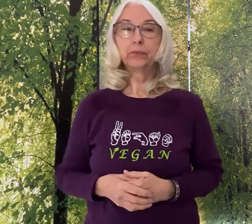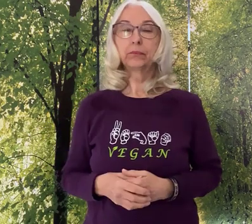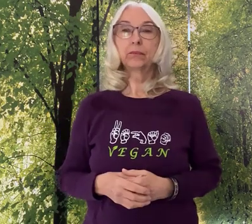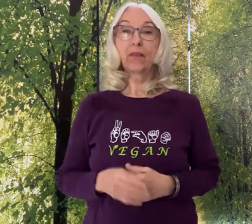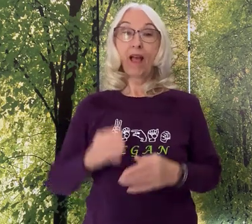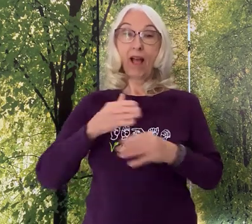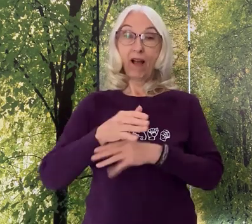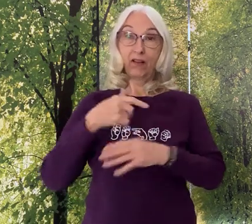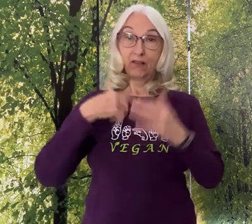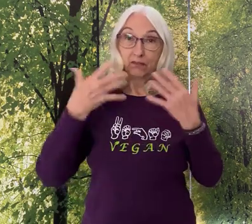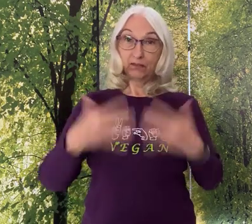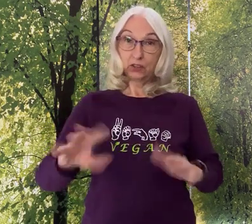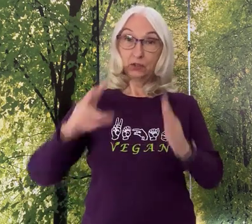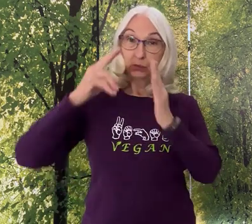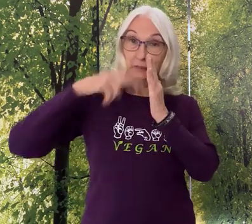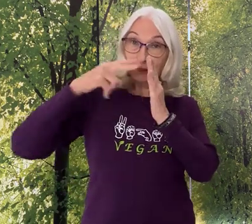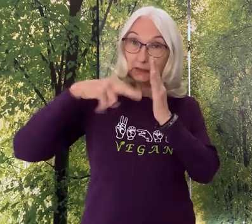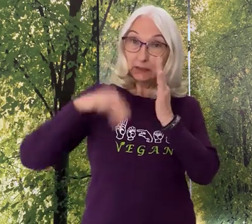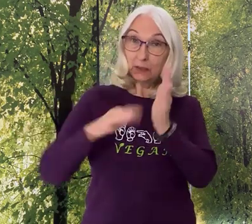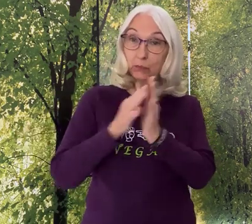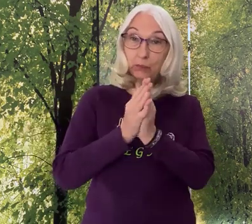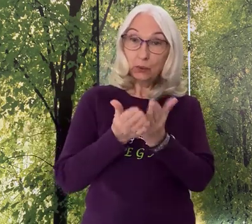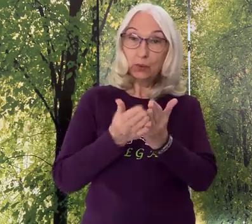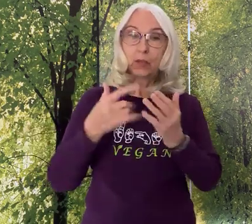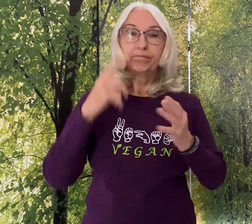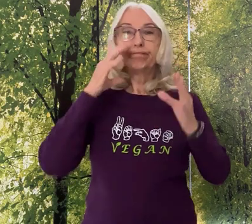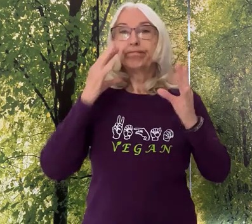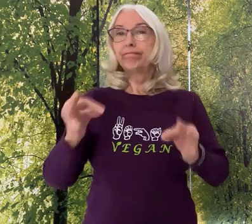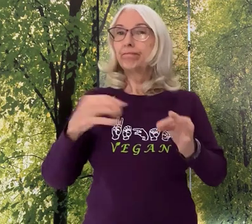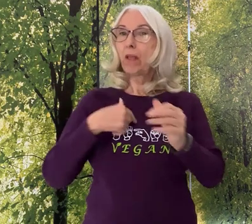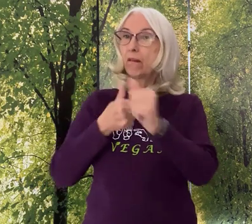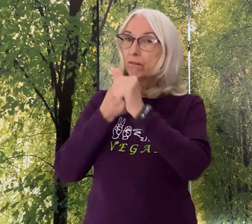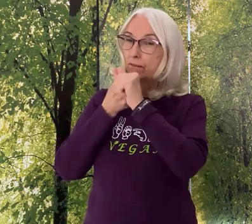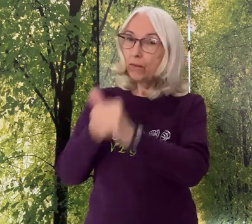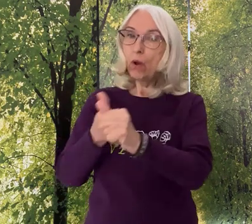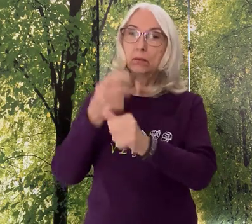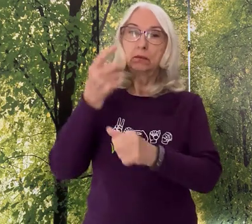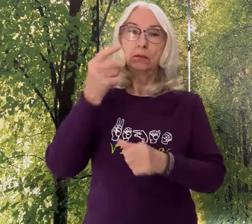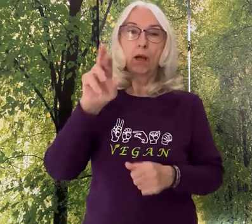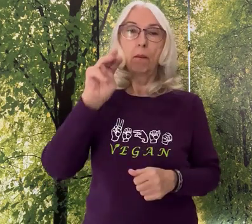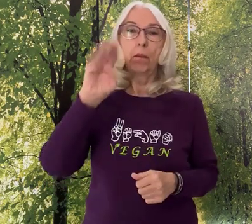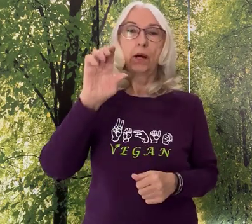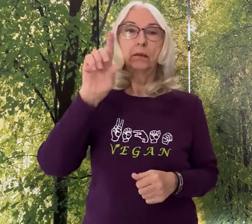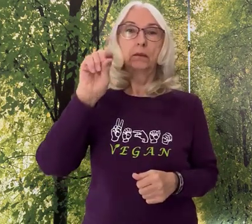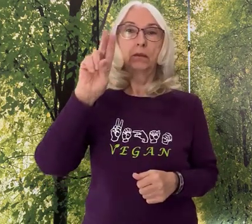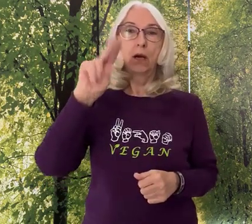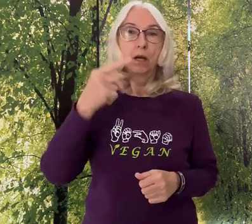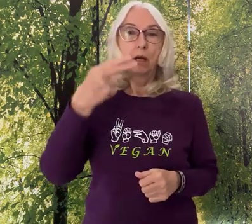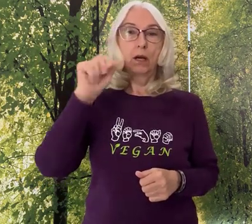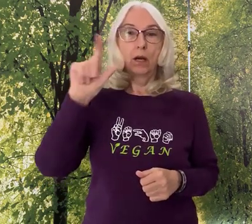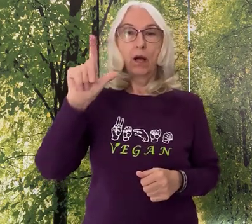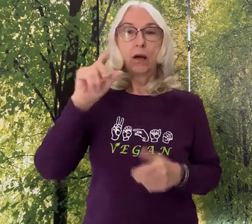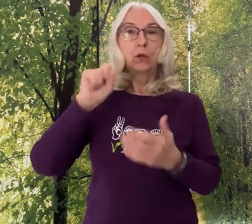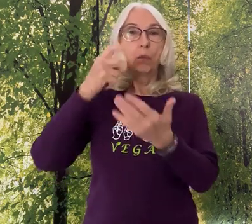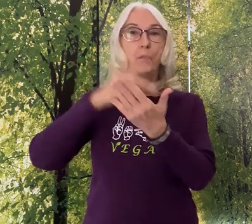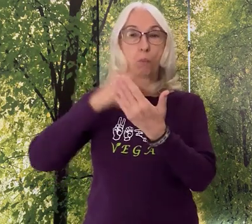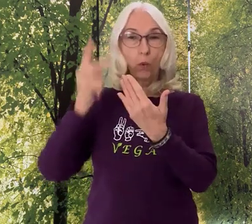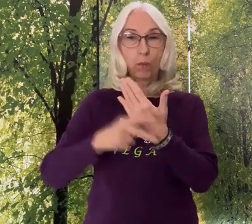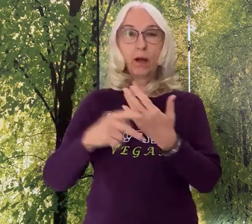After finishing the book, I decided to follow Dr. McDougall’s program.